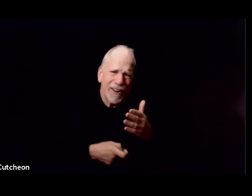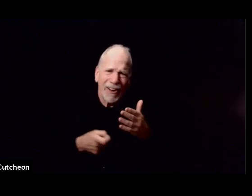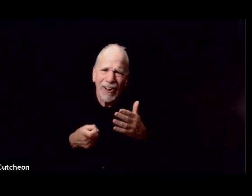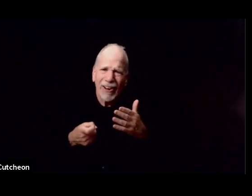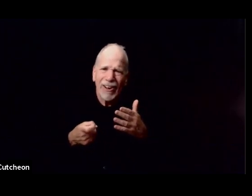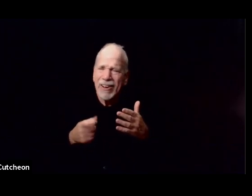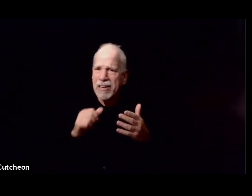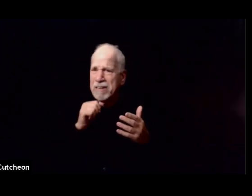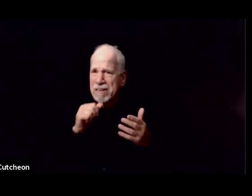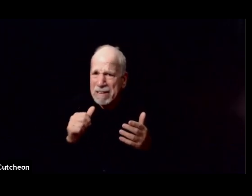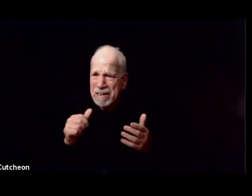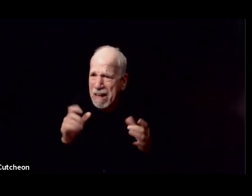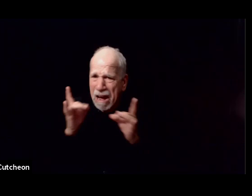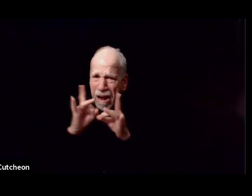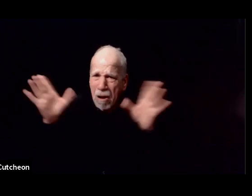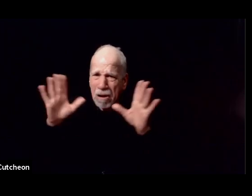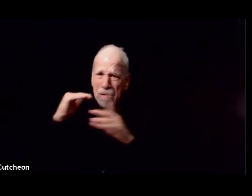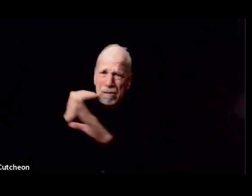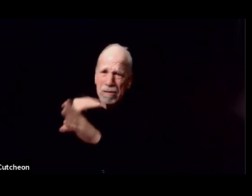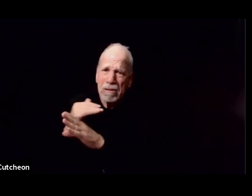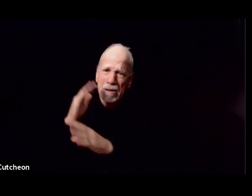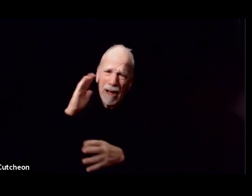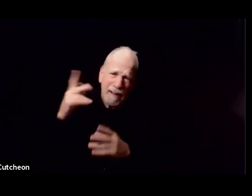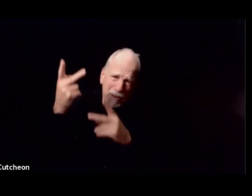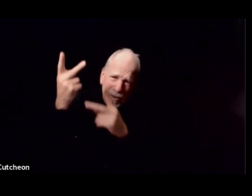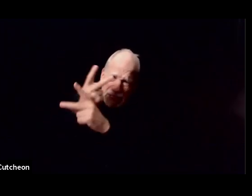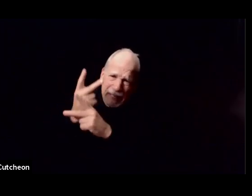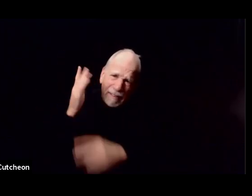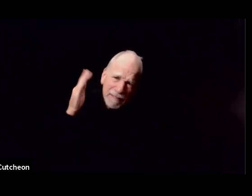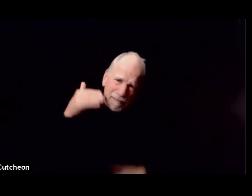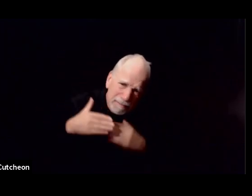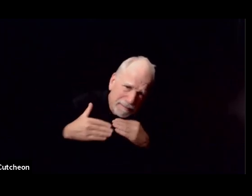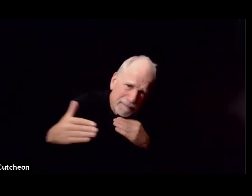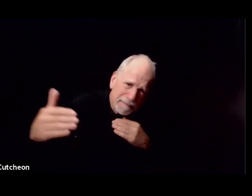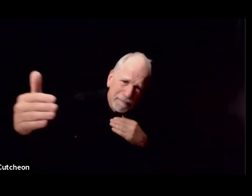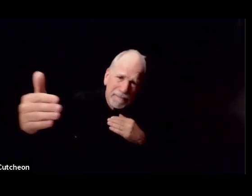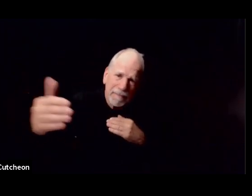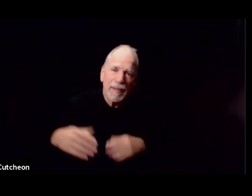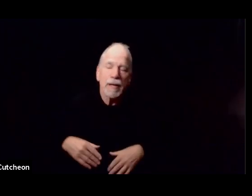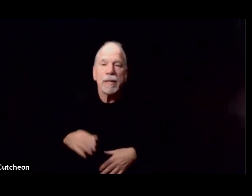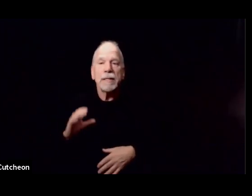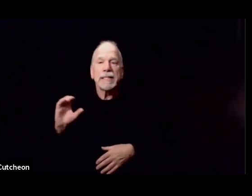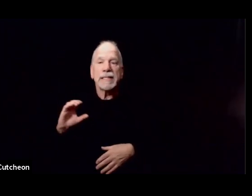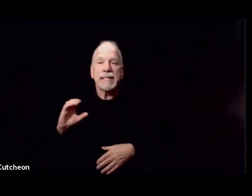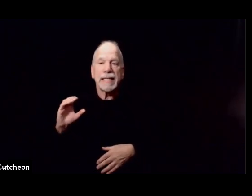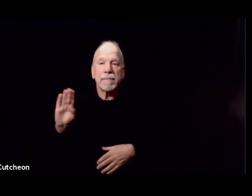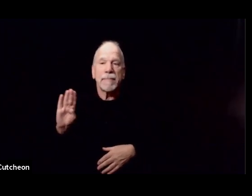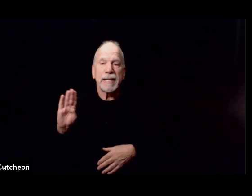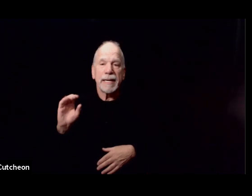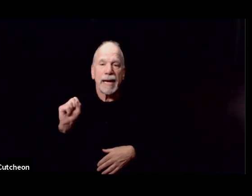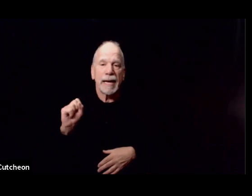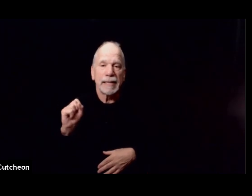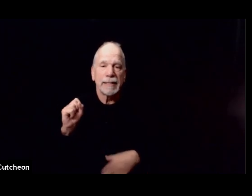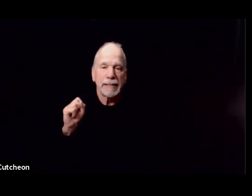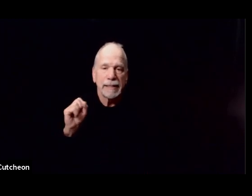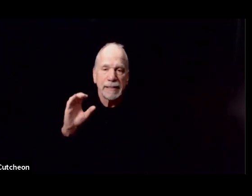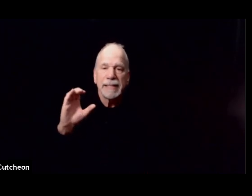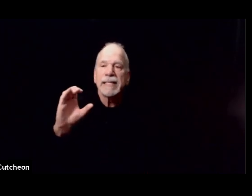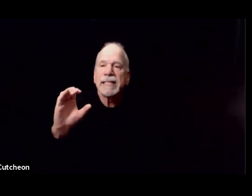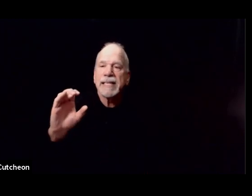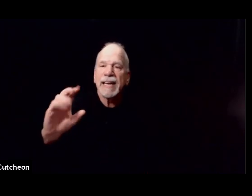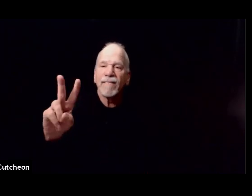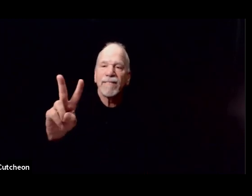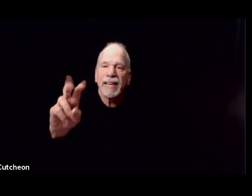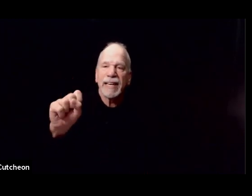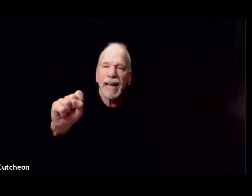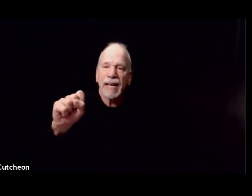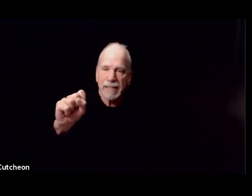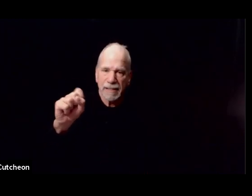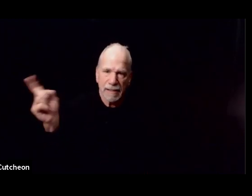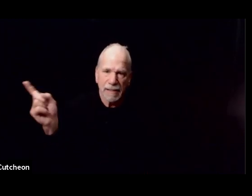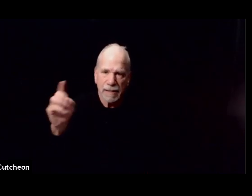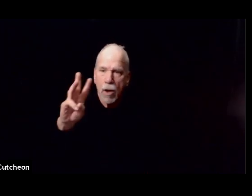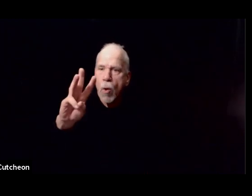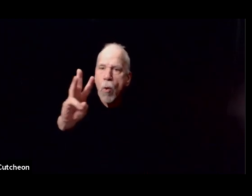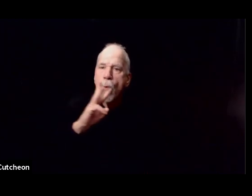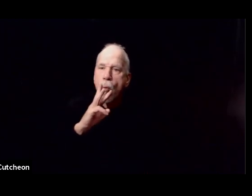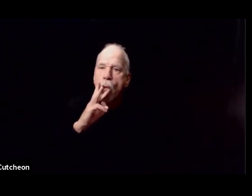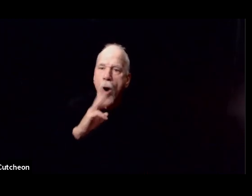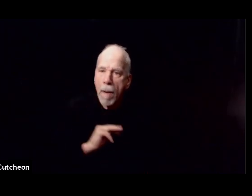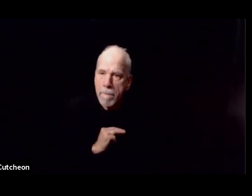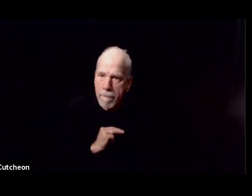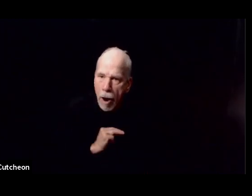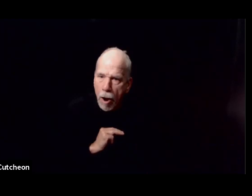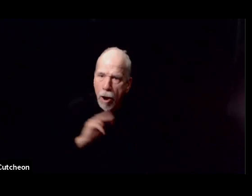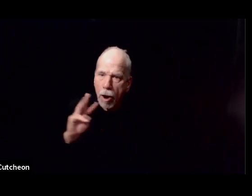CVS and Walmart as well and not sure but if CVS advertises you know no billing policy